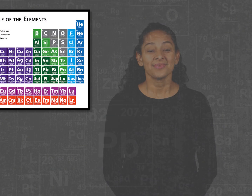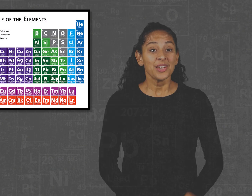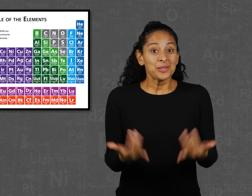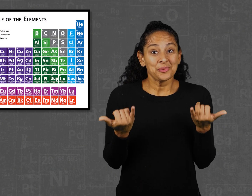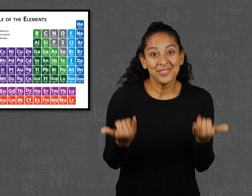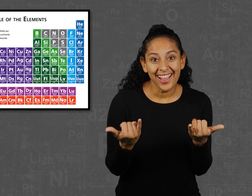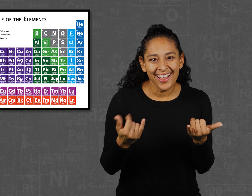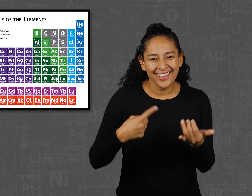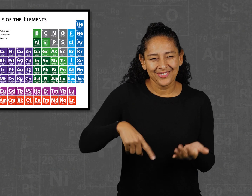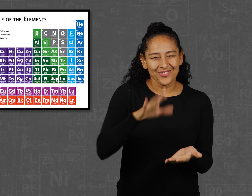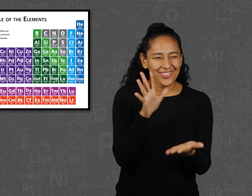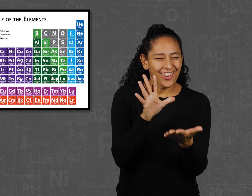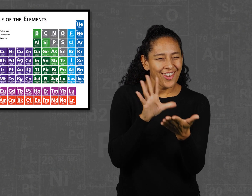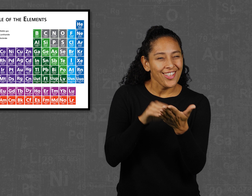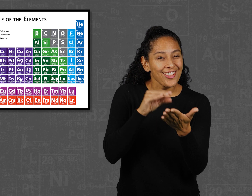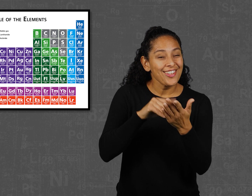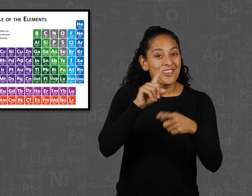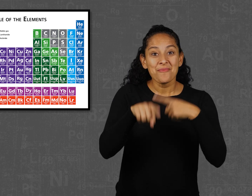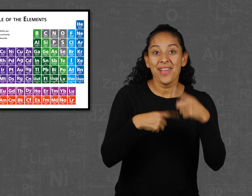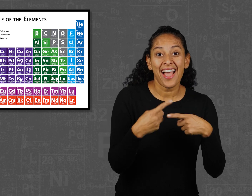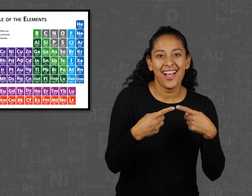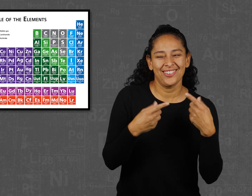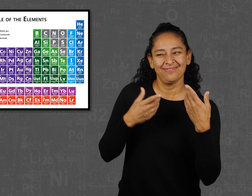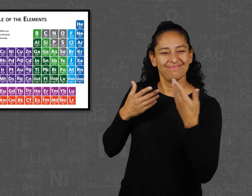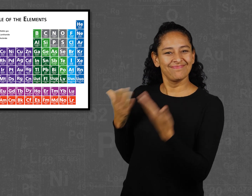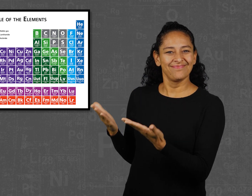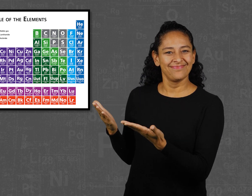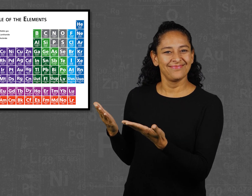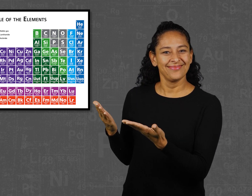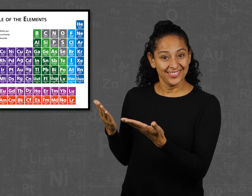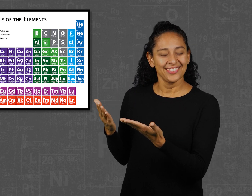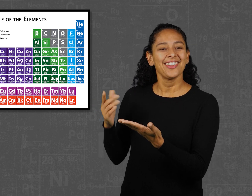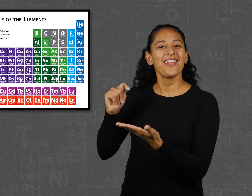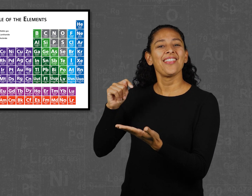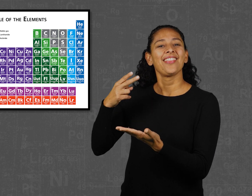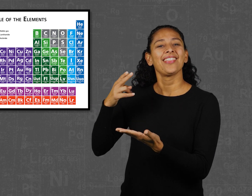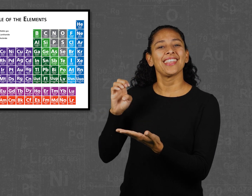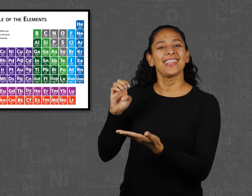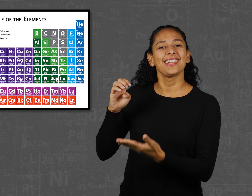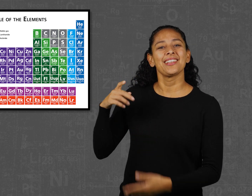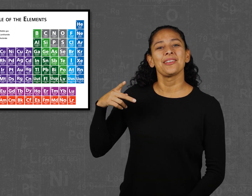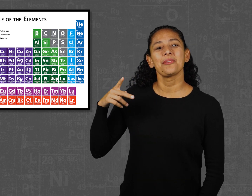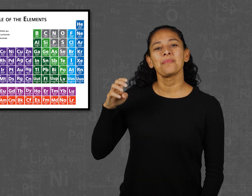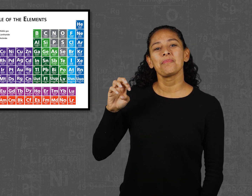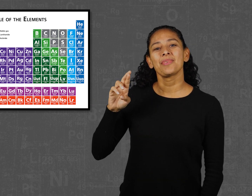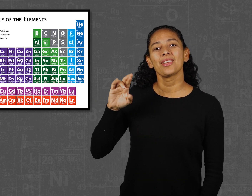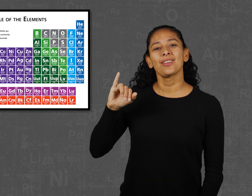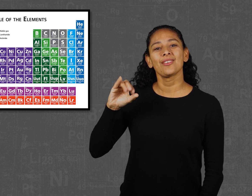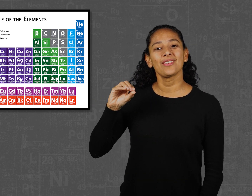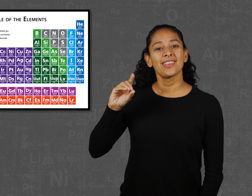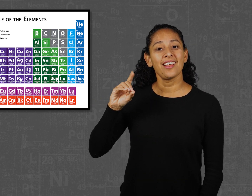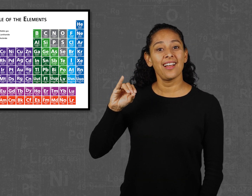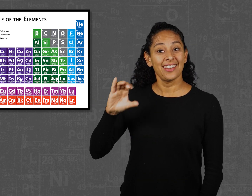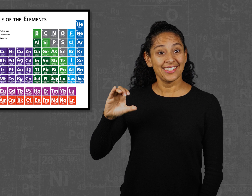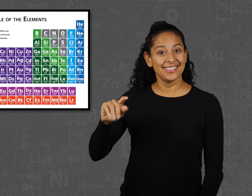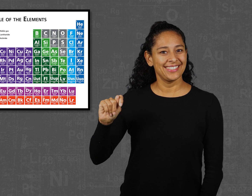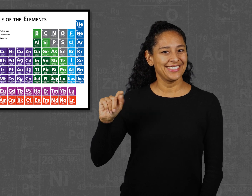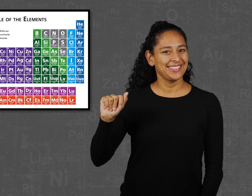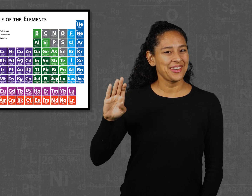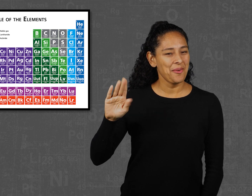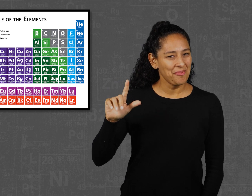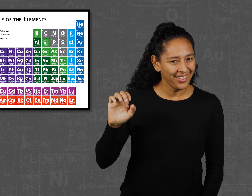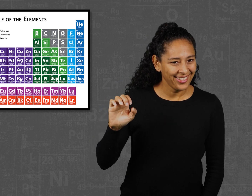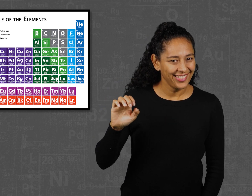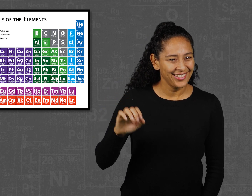Today we are going to learn all about The Periodic Table.